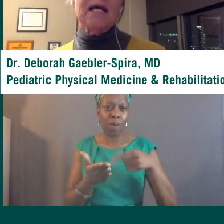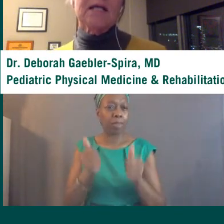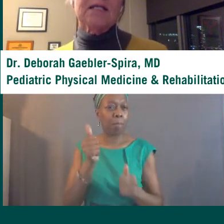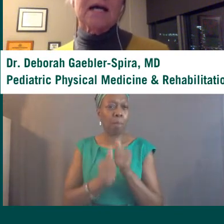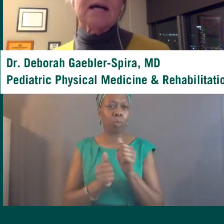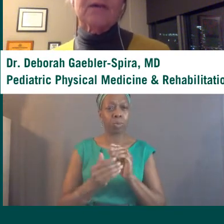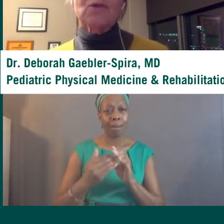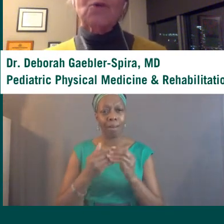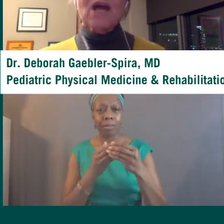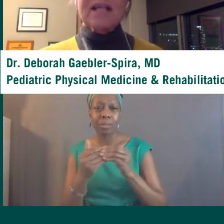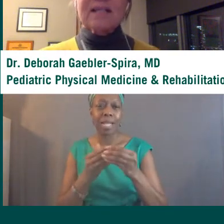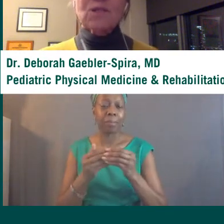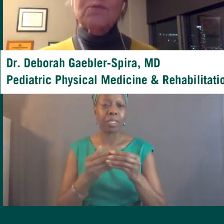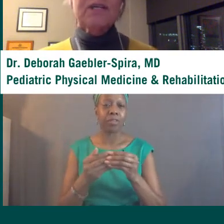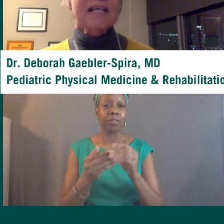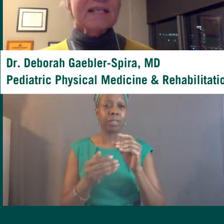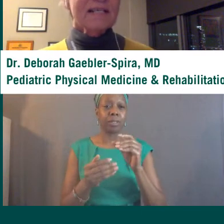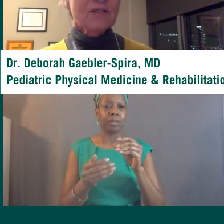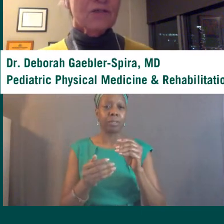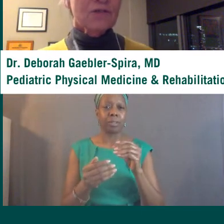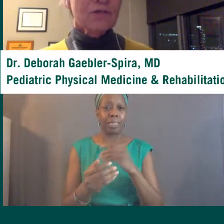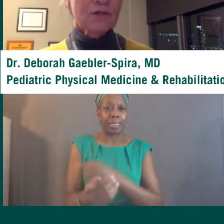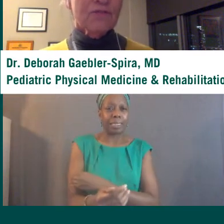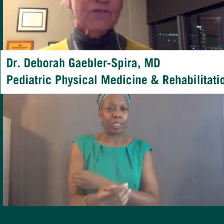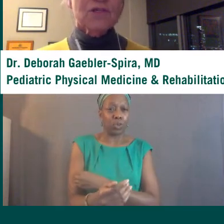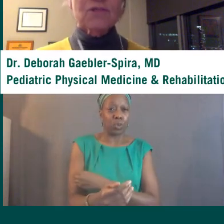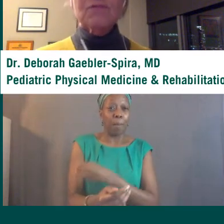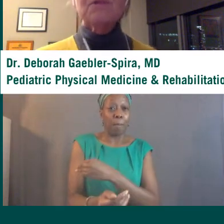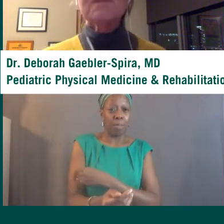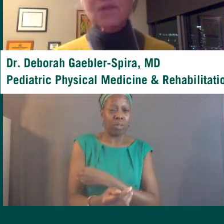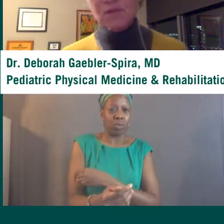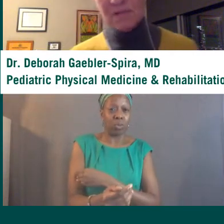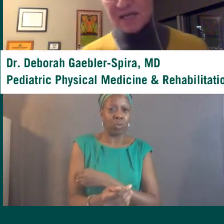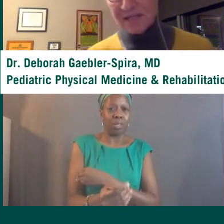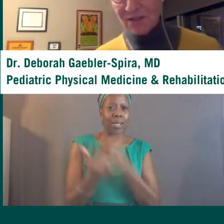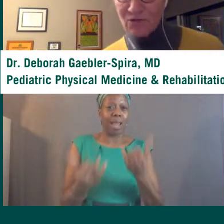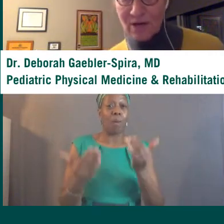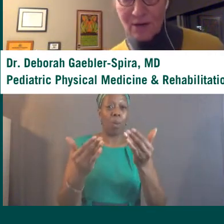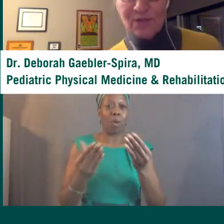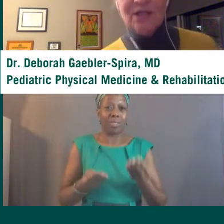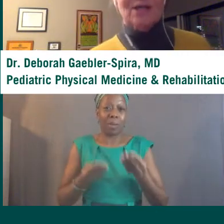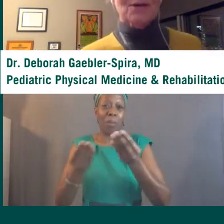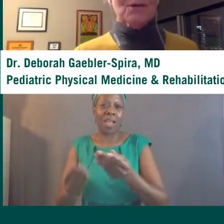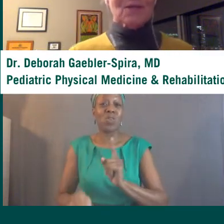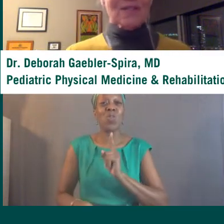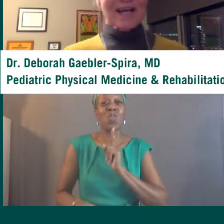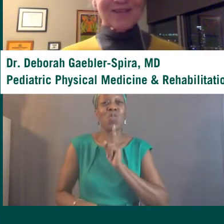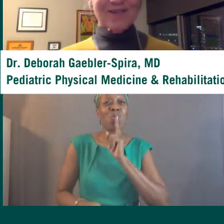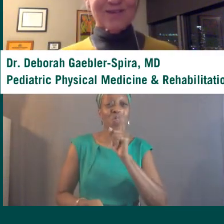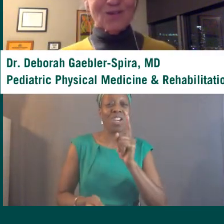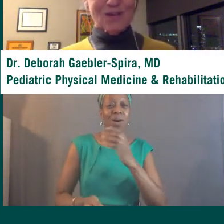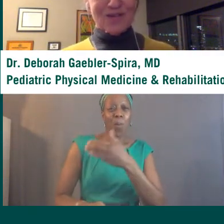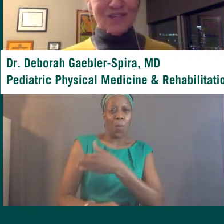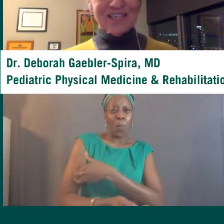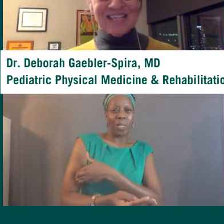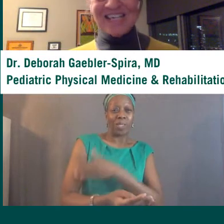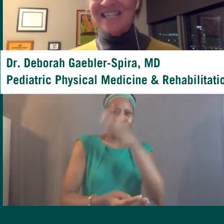And, so at this point, I'd like to turn it over to the real muscle man in the crowd, who is Dr. Sudarshan Dayanidhi.